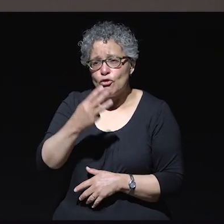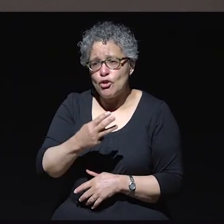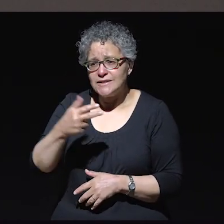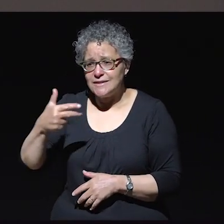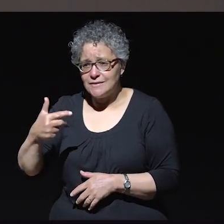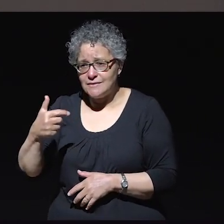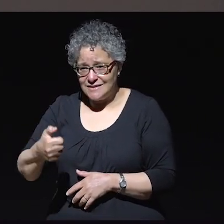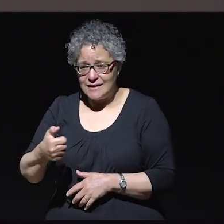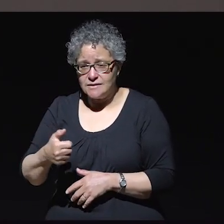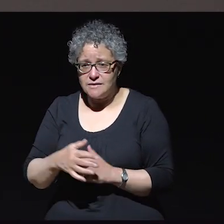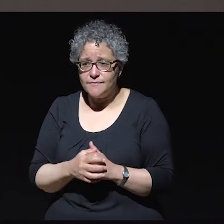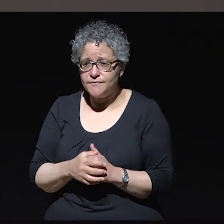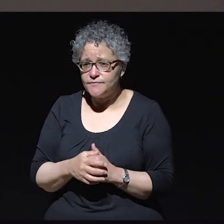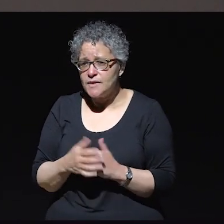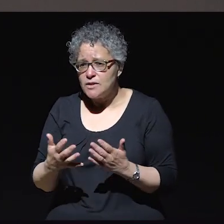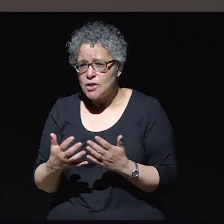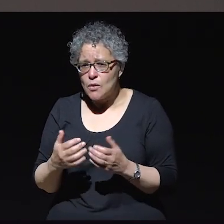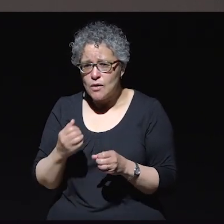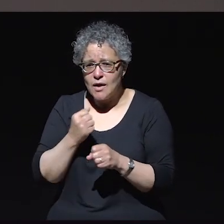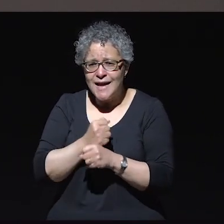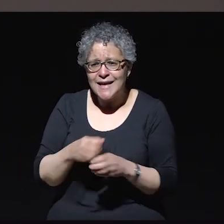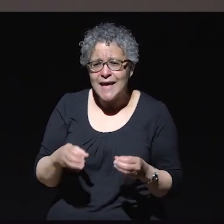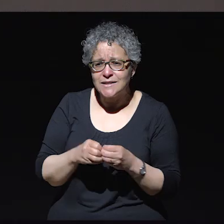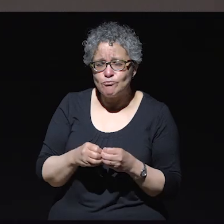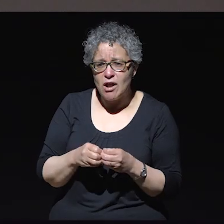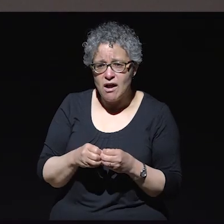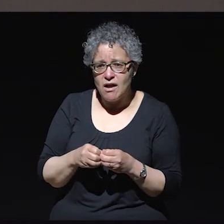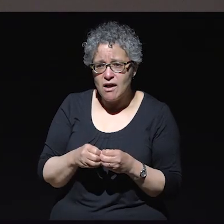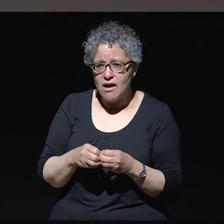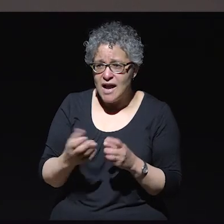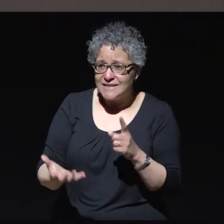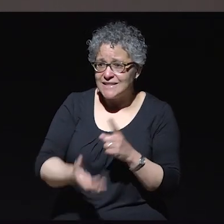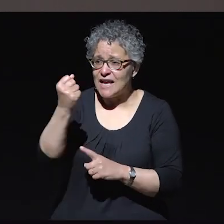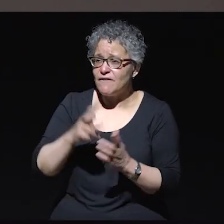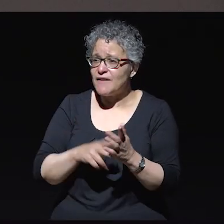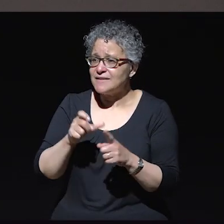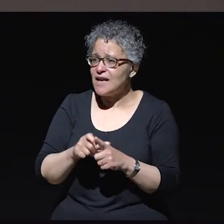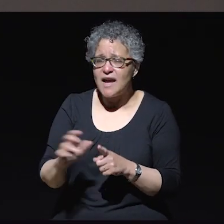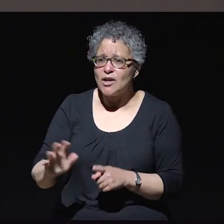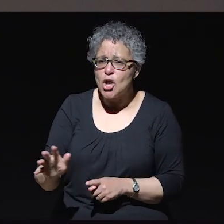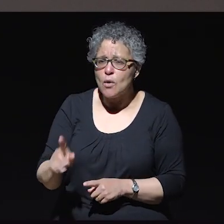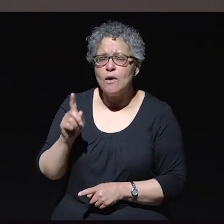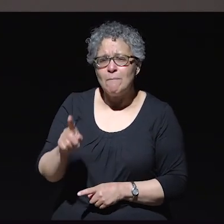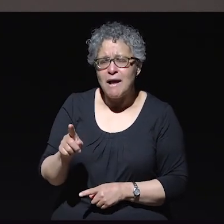So, we can hardly say that Gainsborough discovered Van Dyck, he did not. It's really a question of, what did he do with Van Dyck?